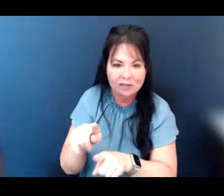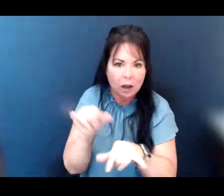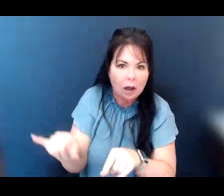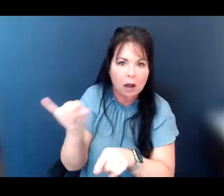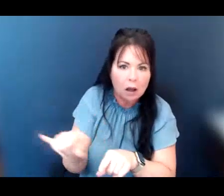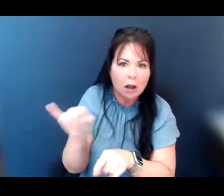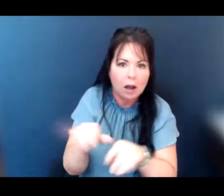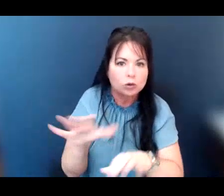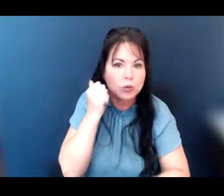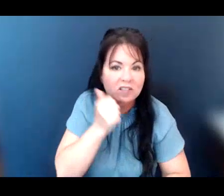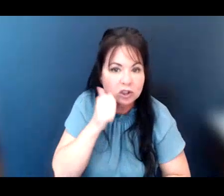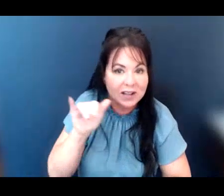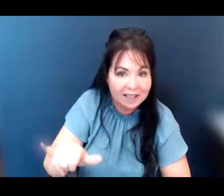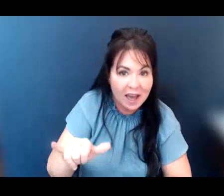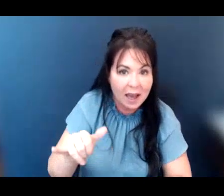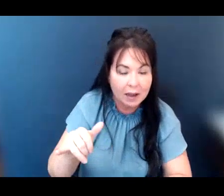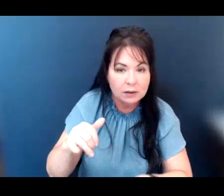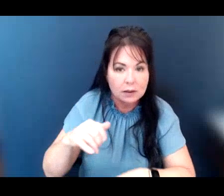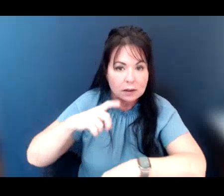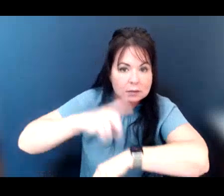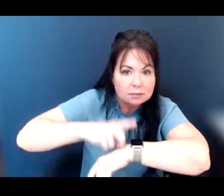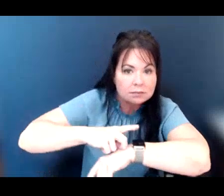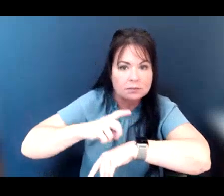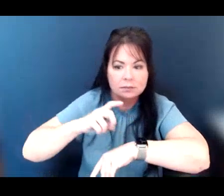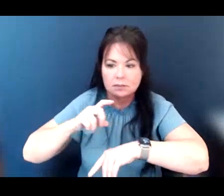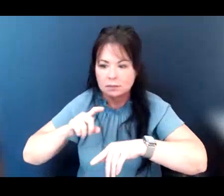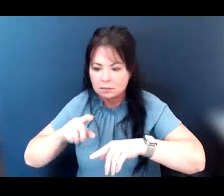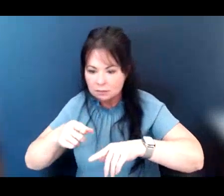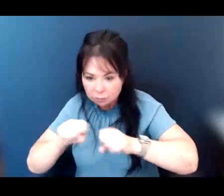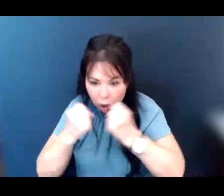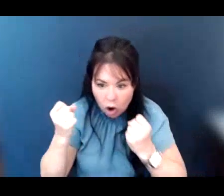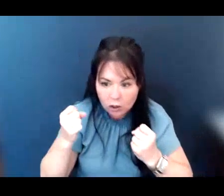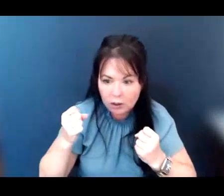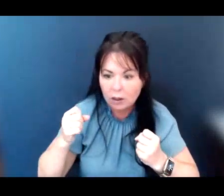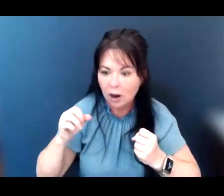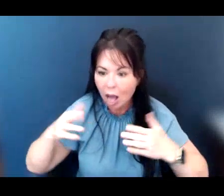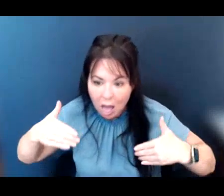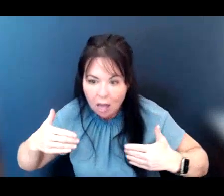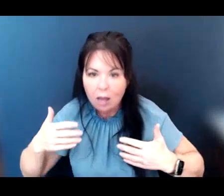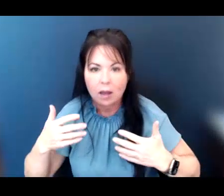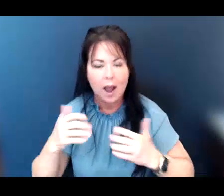How can I break that? How can we make that better? I heard something, too, from a blog.